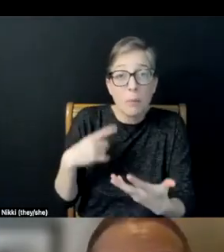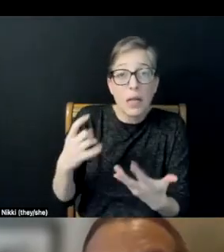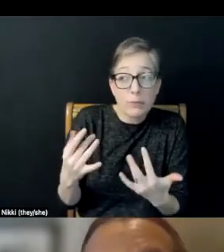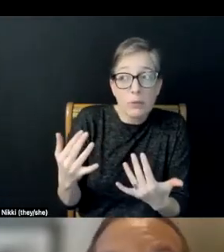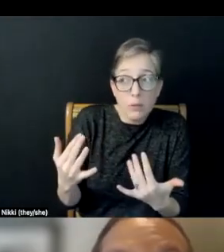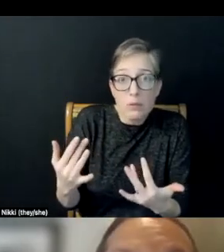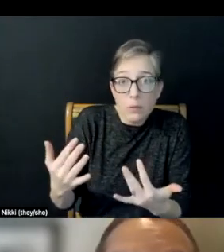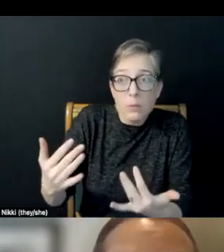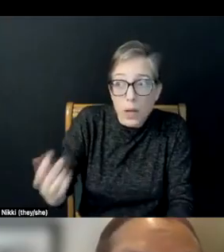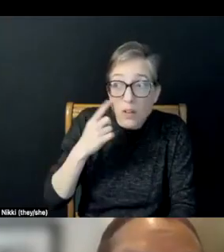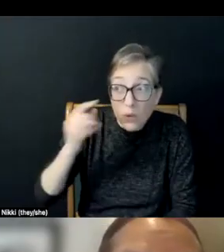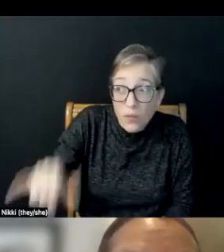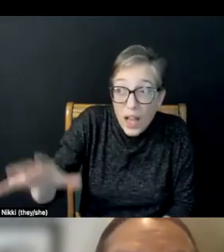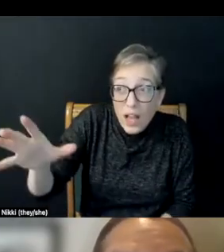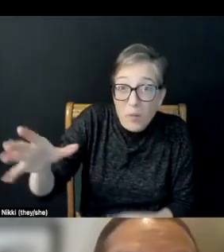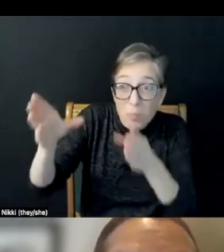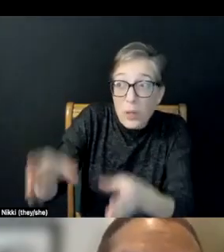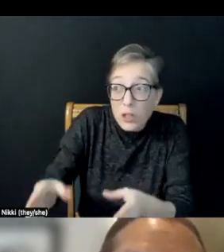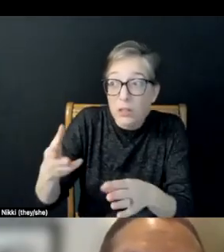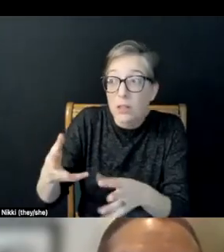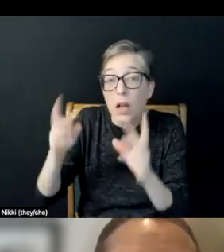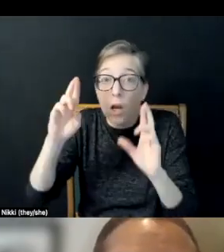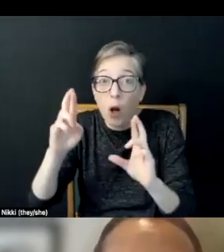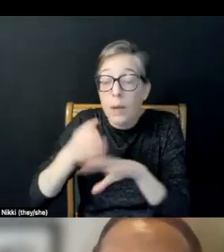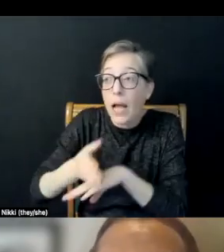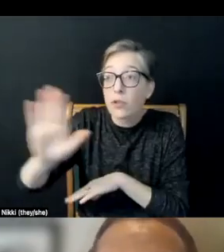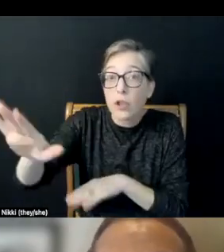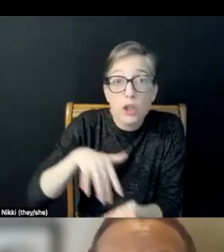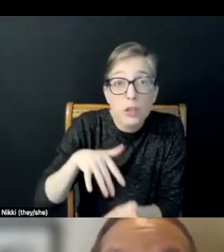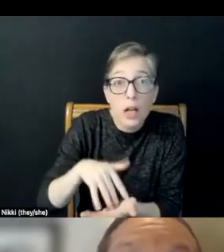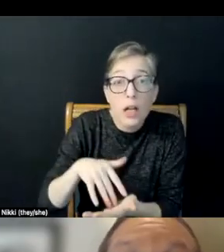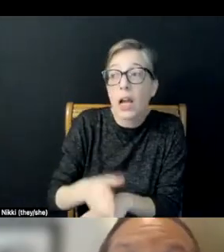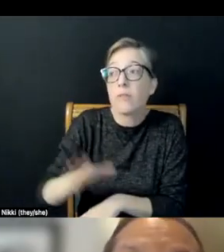her study and after the intensive genetic consult, and after she'd been